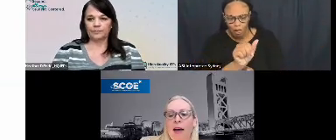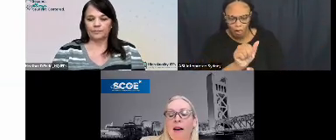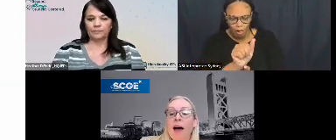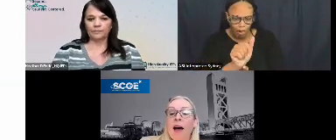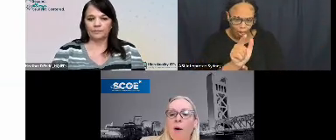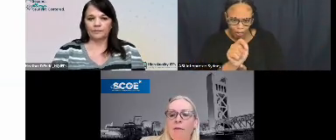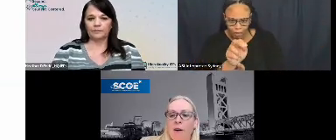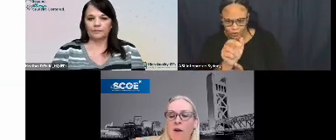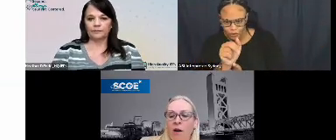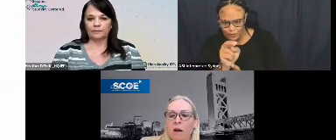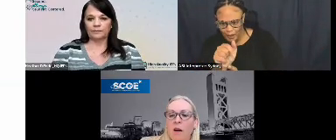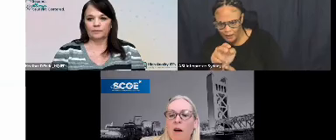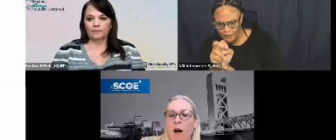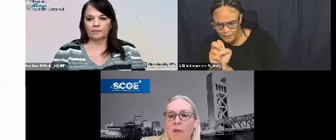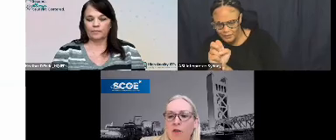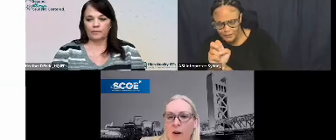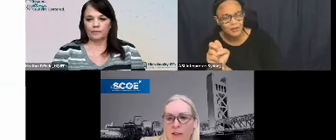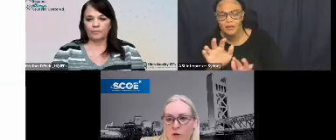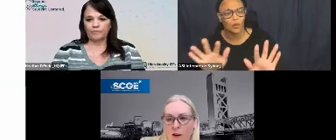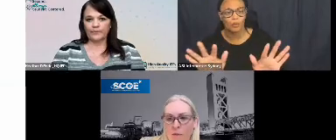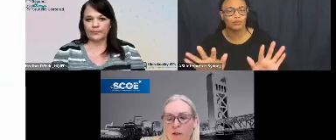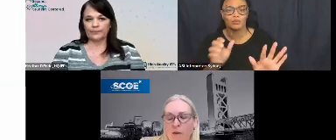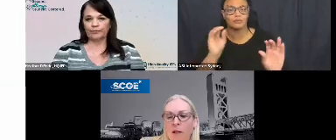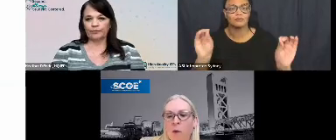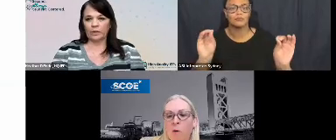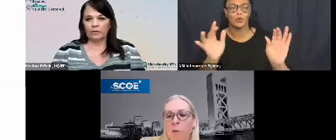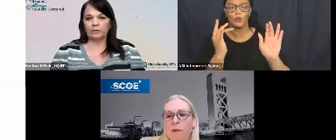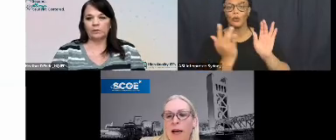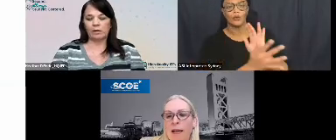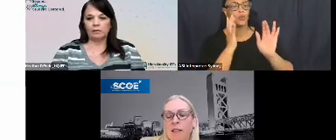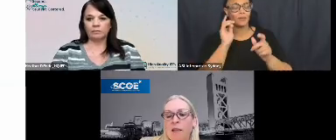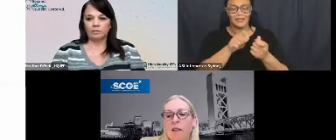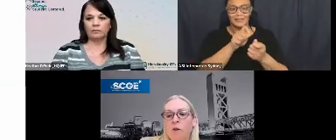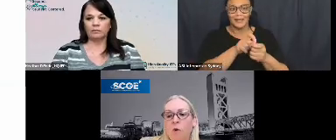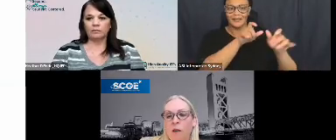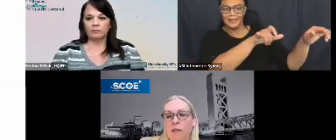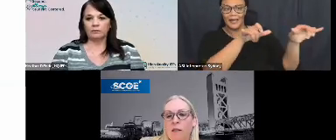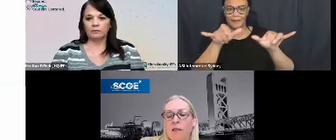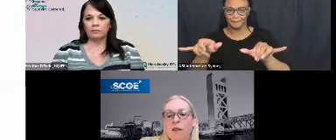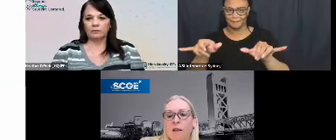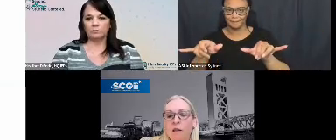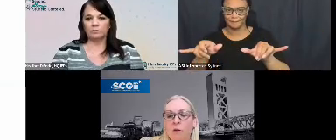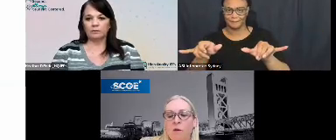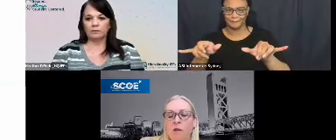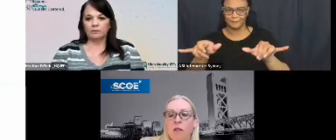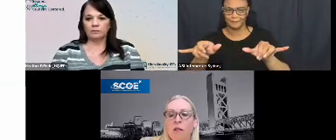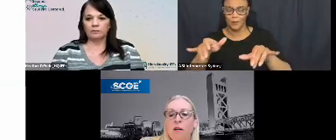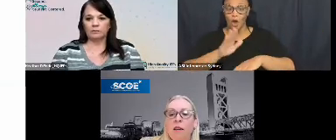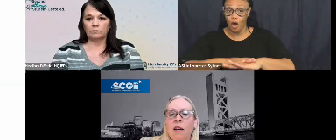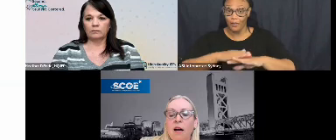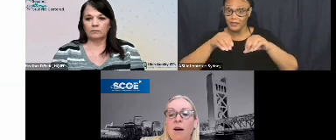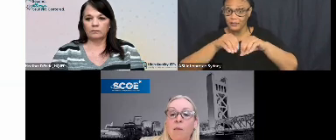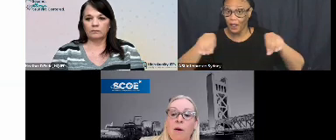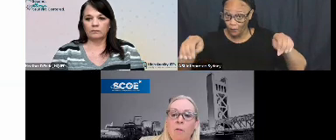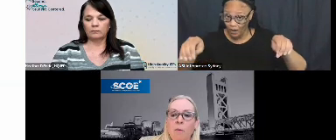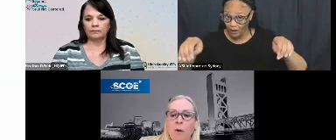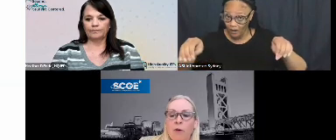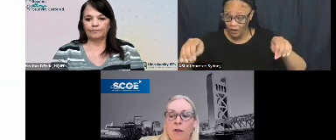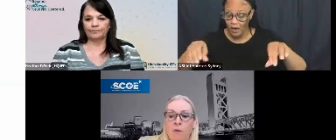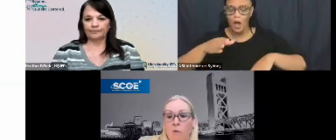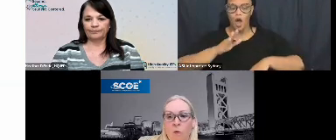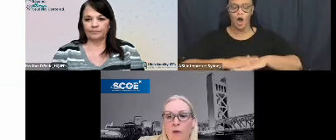like that. However, on the transcript, it will reflect the courses that the student took um both